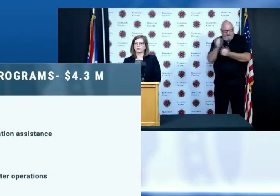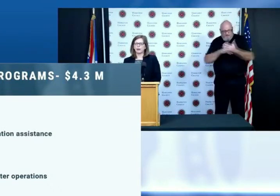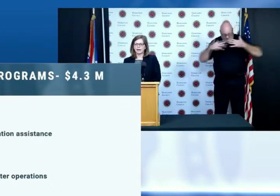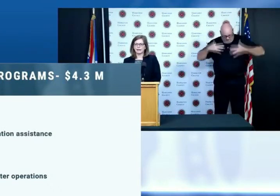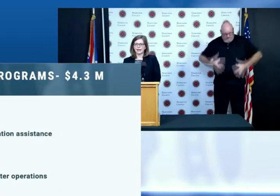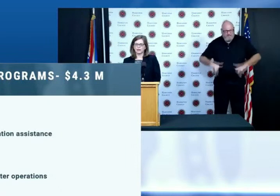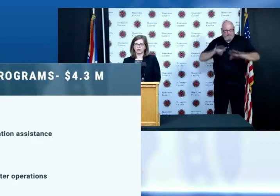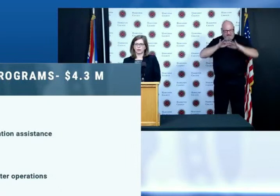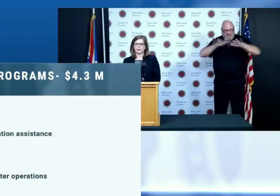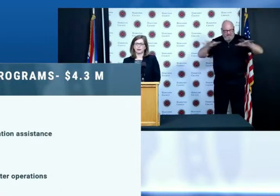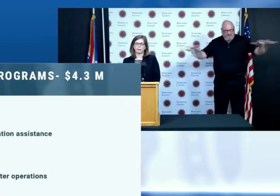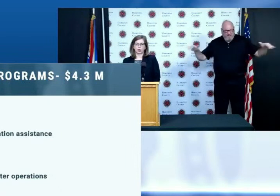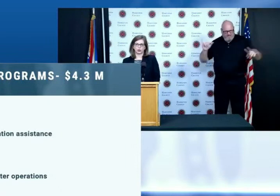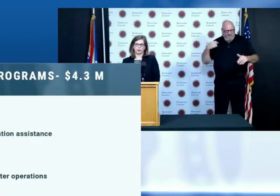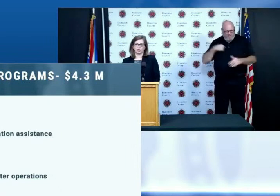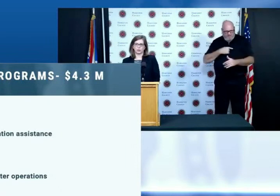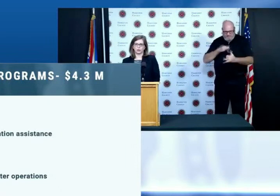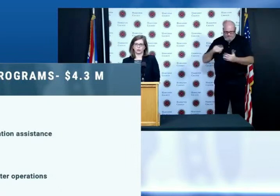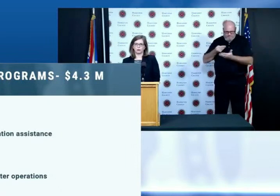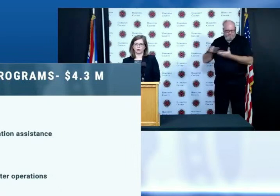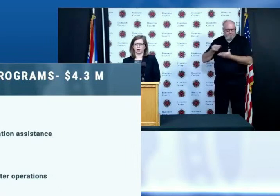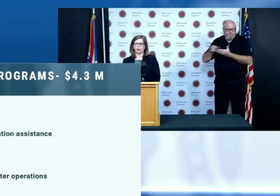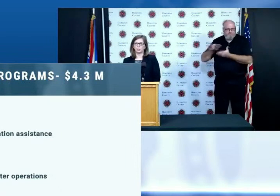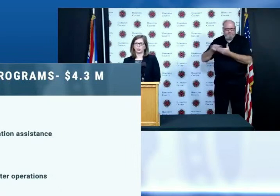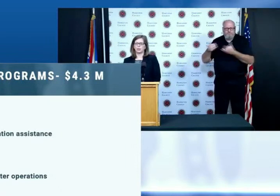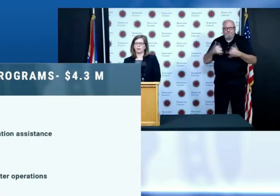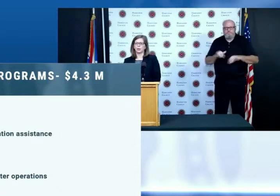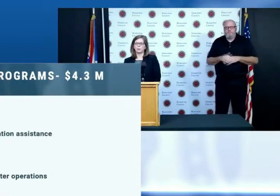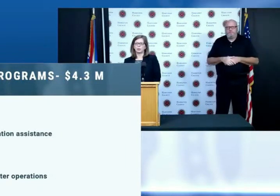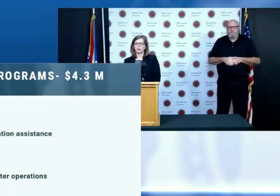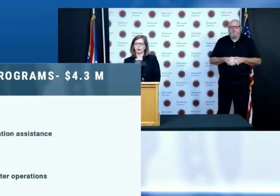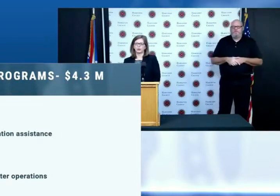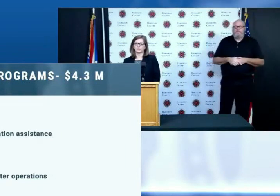providing that service and purchasing those goods for our community and our community partners